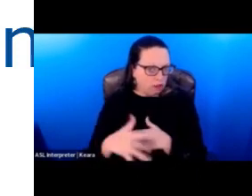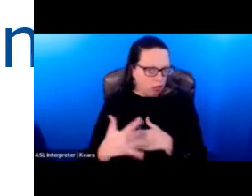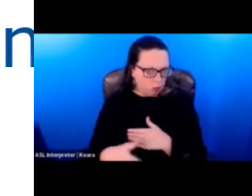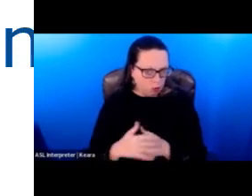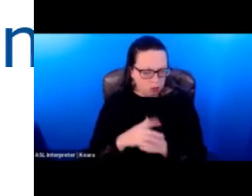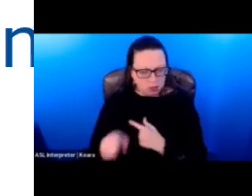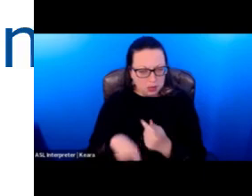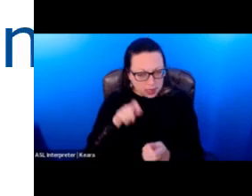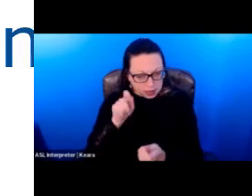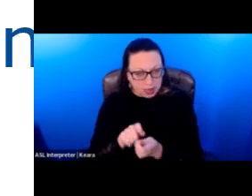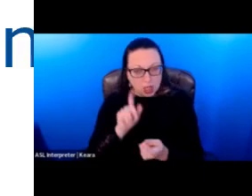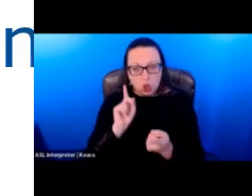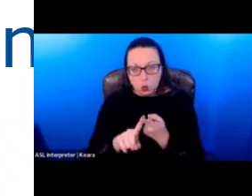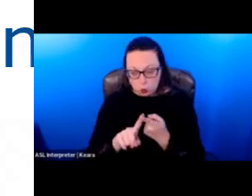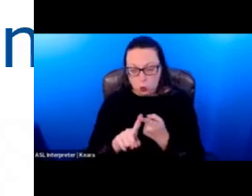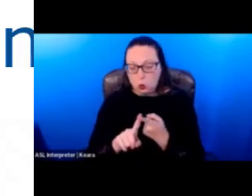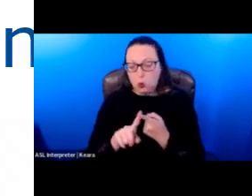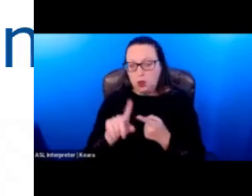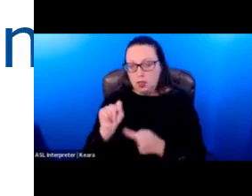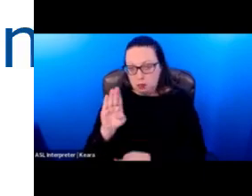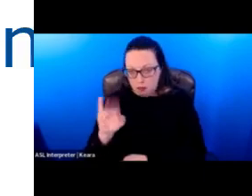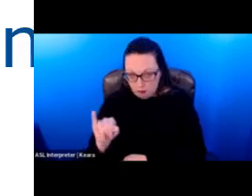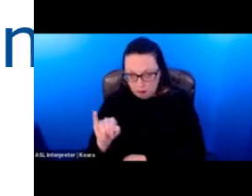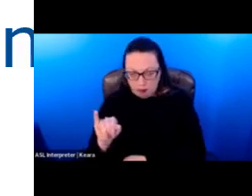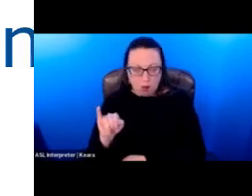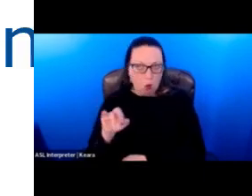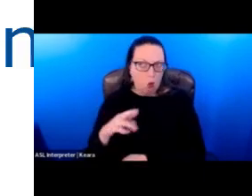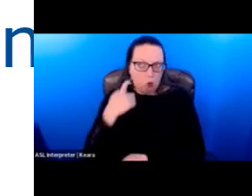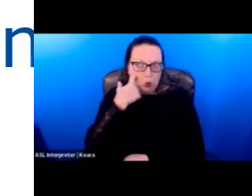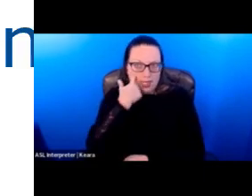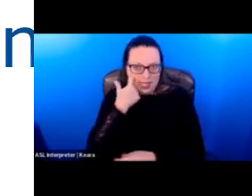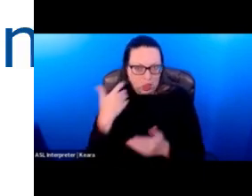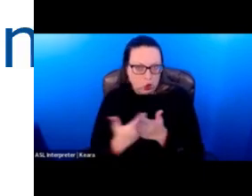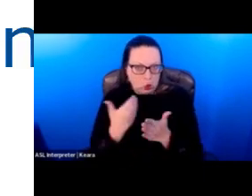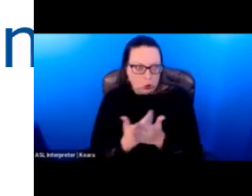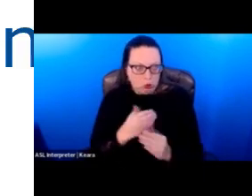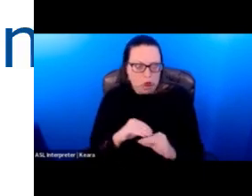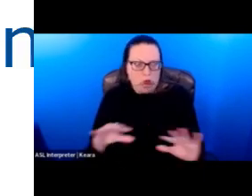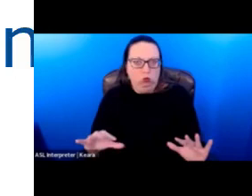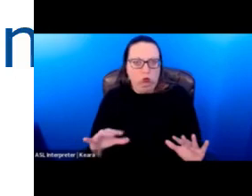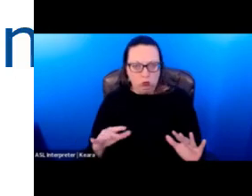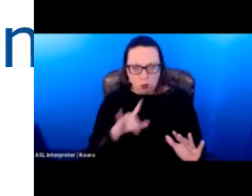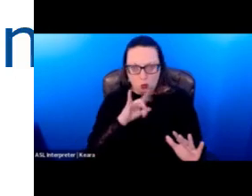specific to brain injury, or that are newly emerging and really exciting. The employment